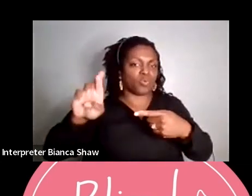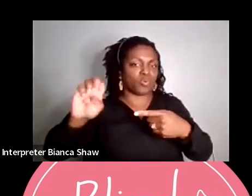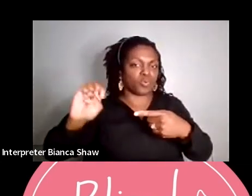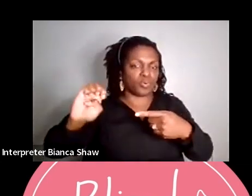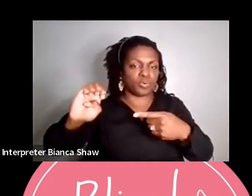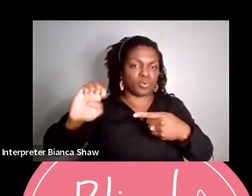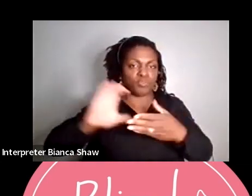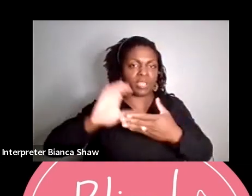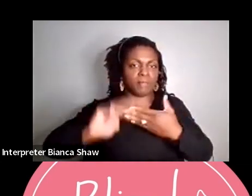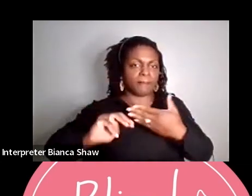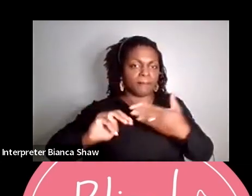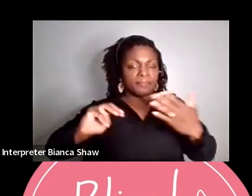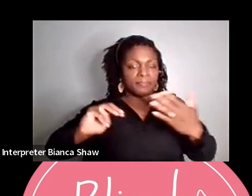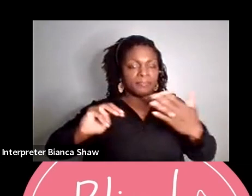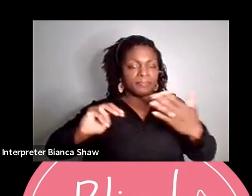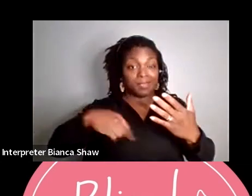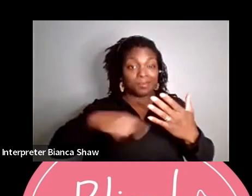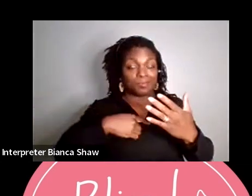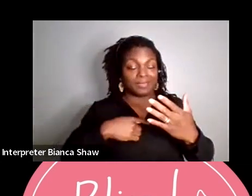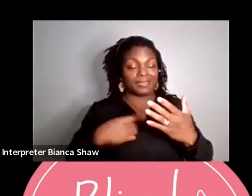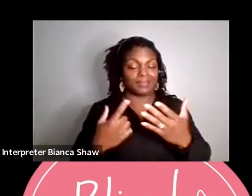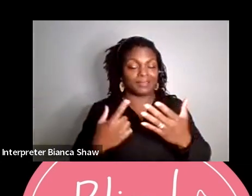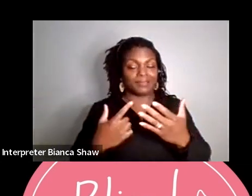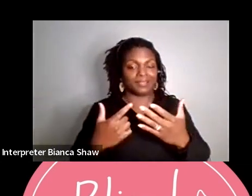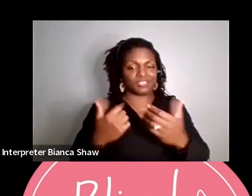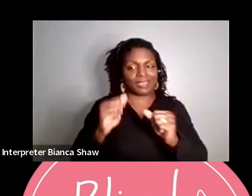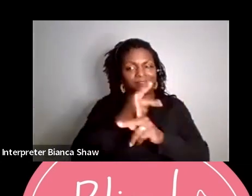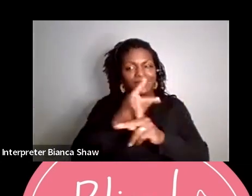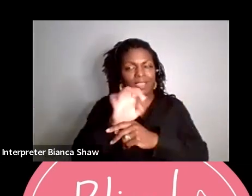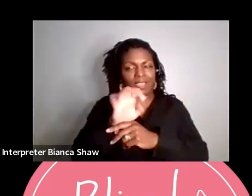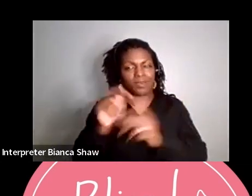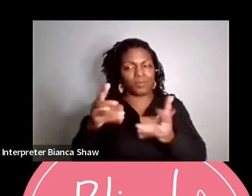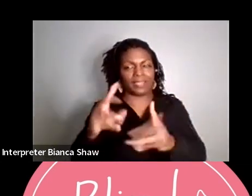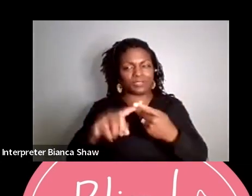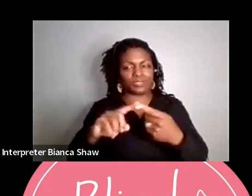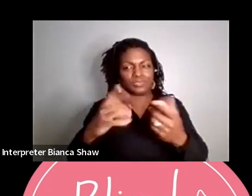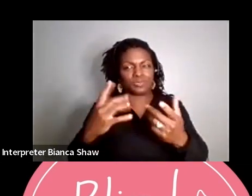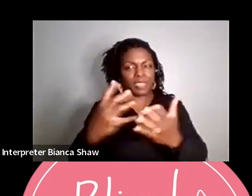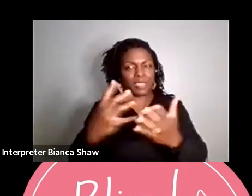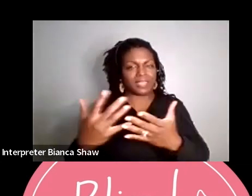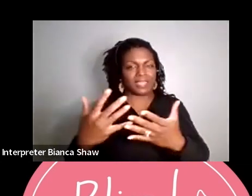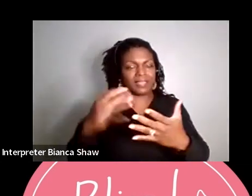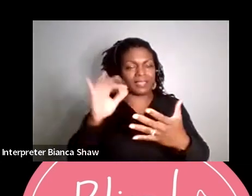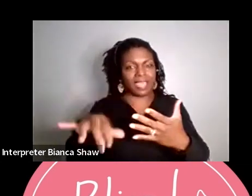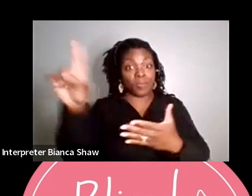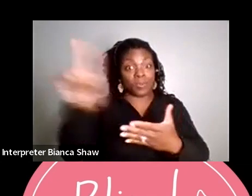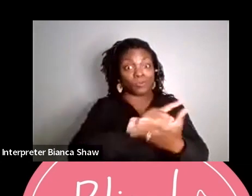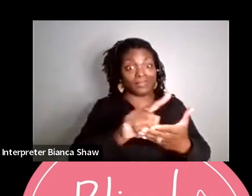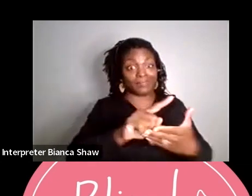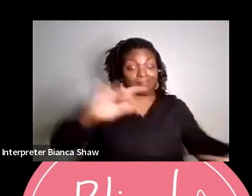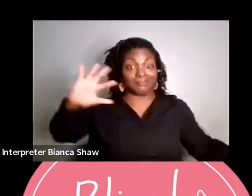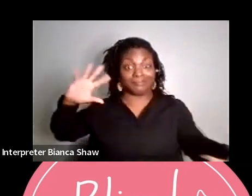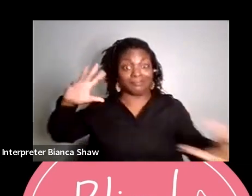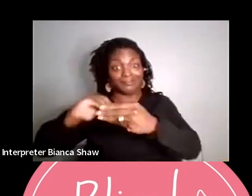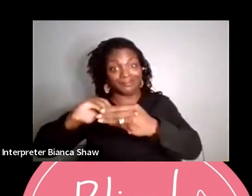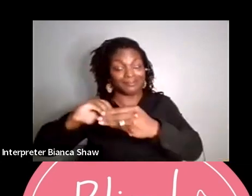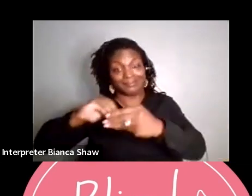And you know I I was truly trying to figure out a way to cram everything in within a week, because everyone is really just missed out on so much the last couple of years.